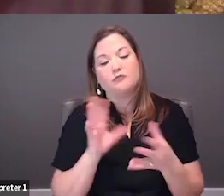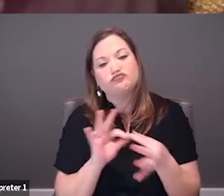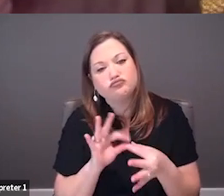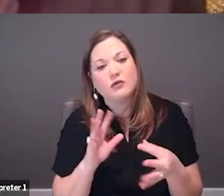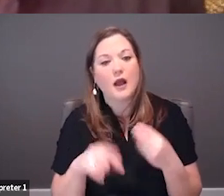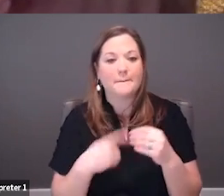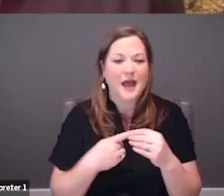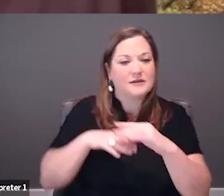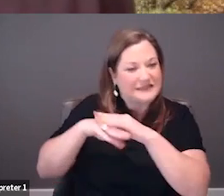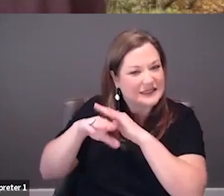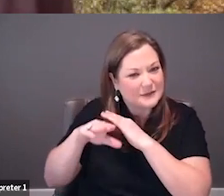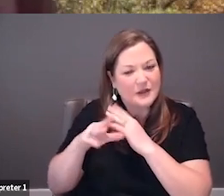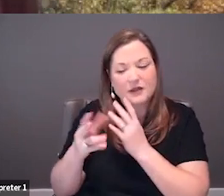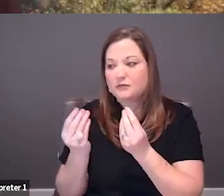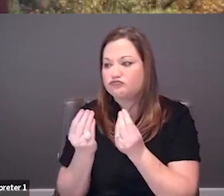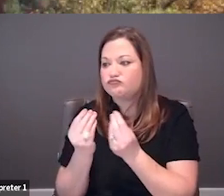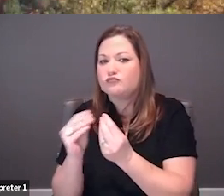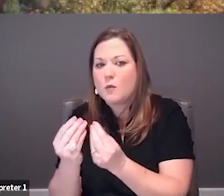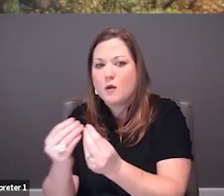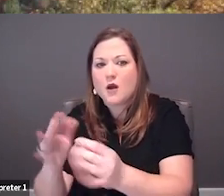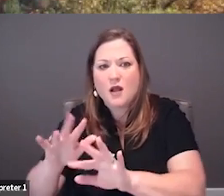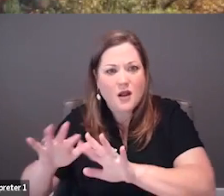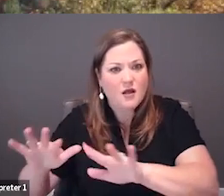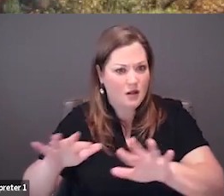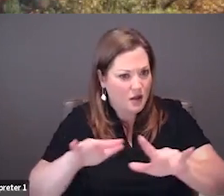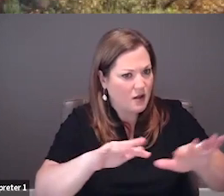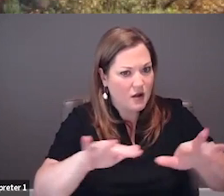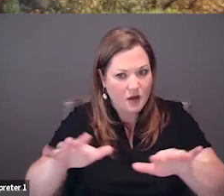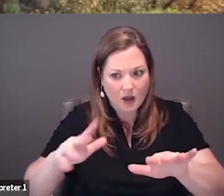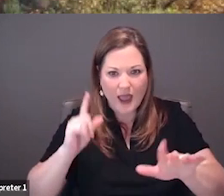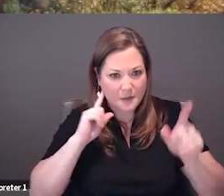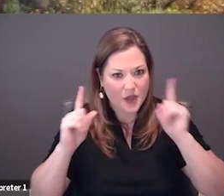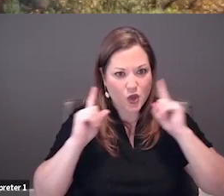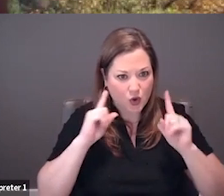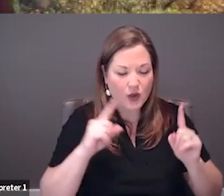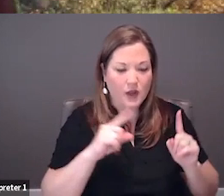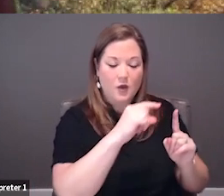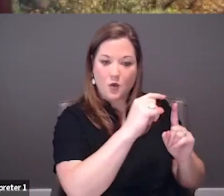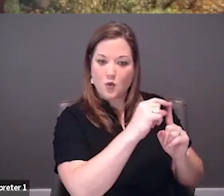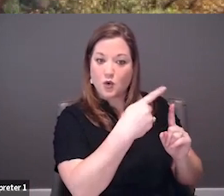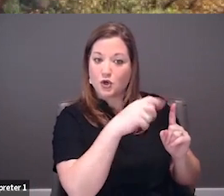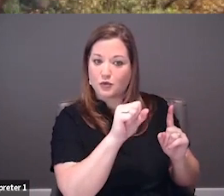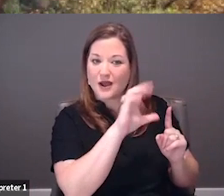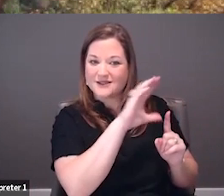the more that I get the impression that a lot of WordPress companies have been slow to act